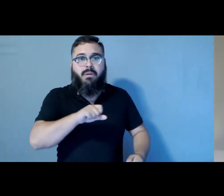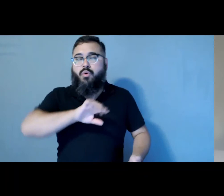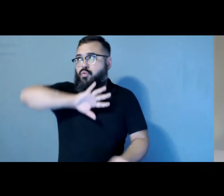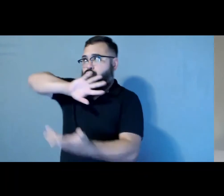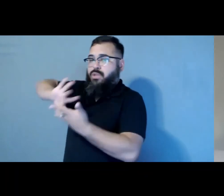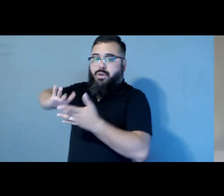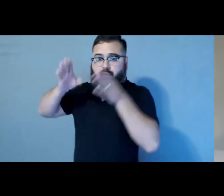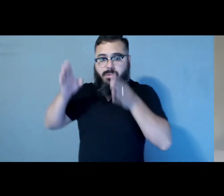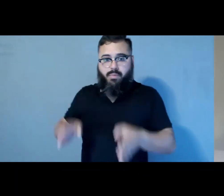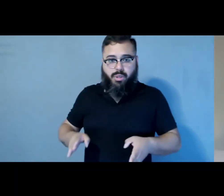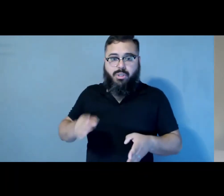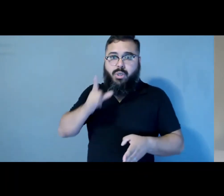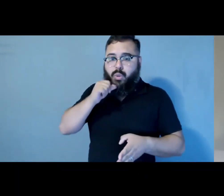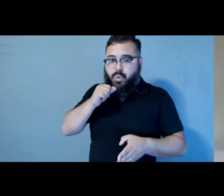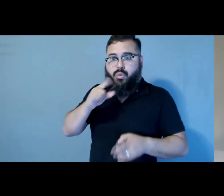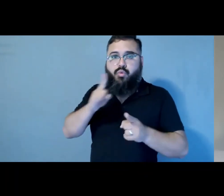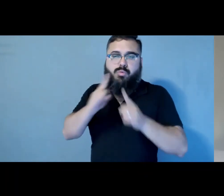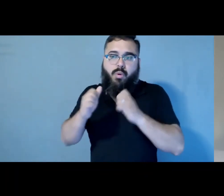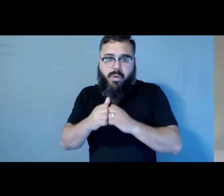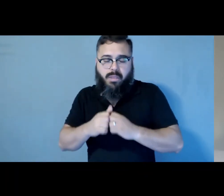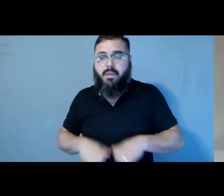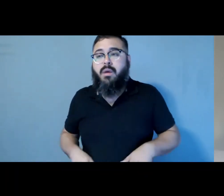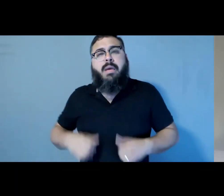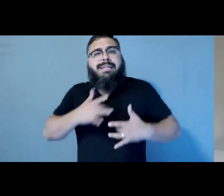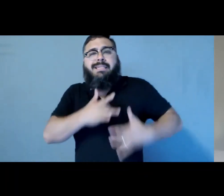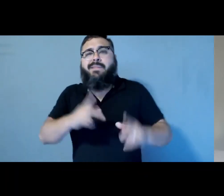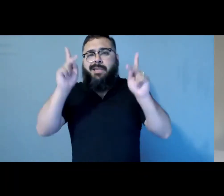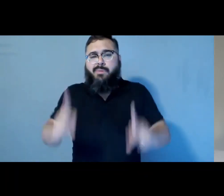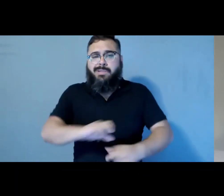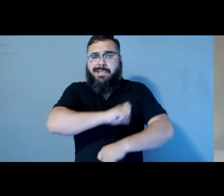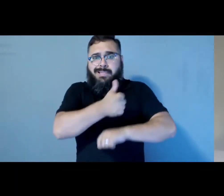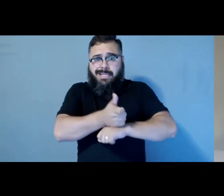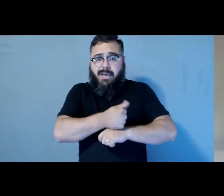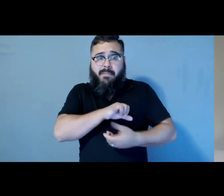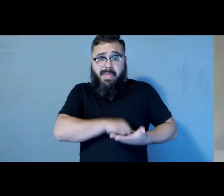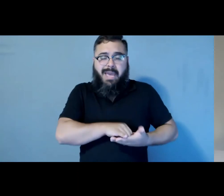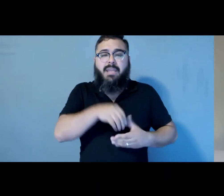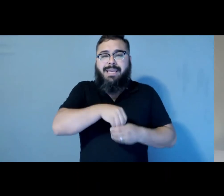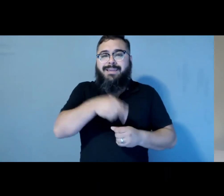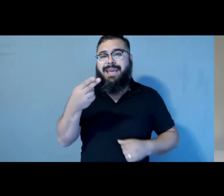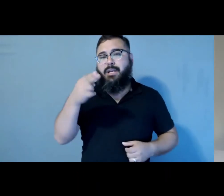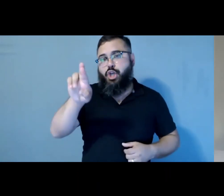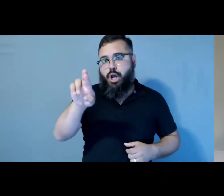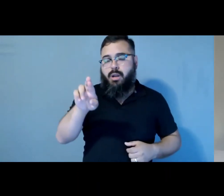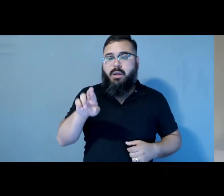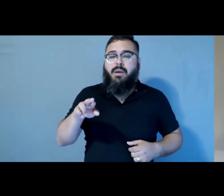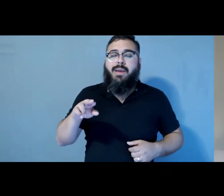and reached out to you to begin with. Usually the people who set up that sort of thing are in HR and should be, again, this is a big assumption,